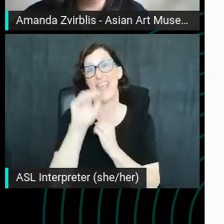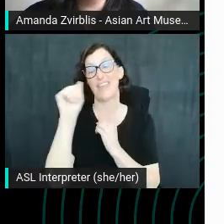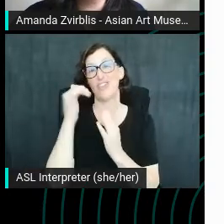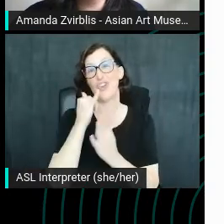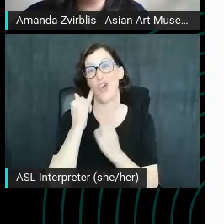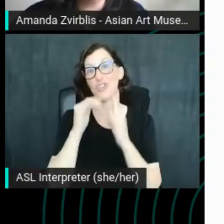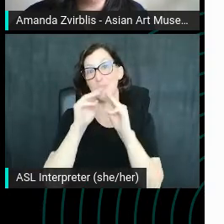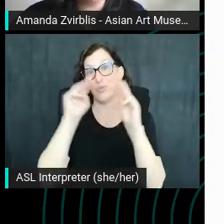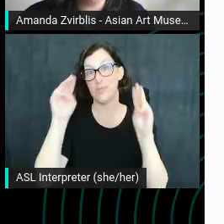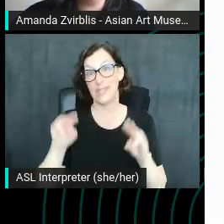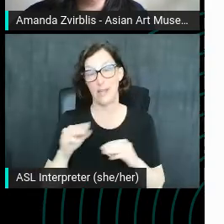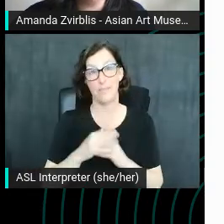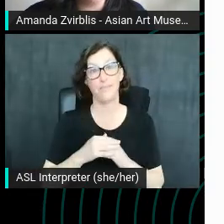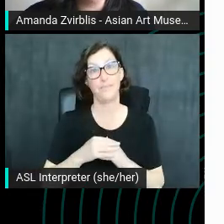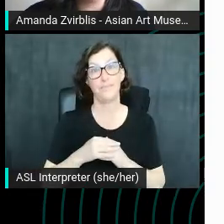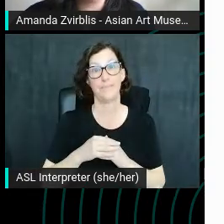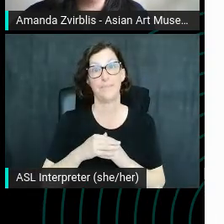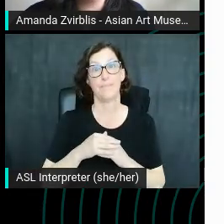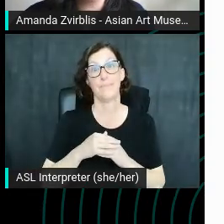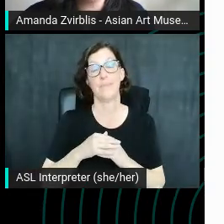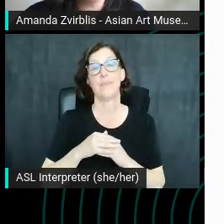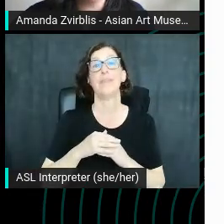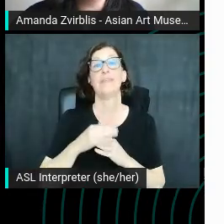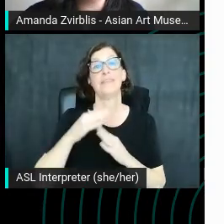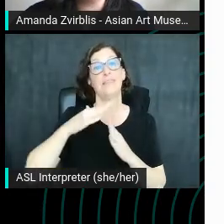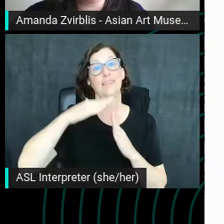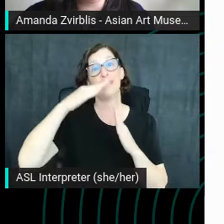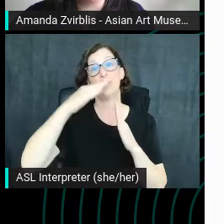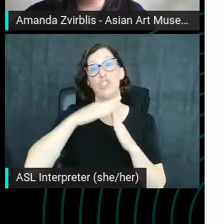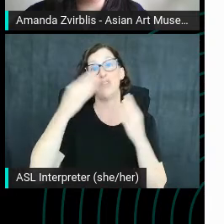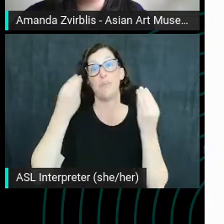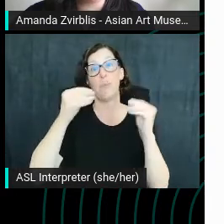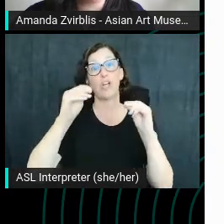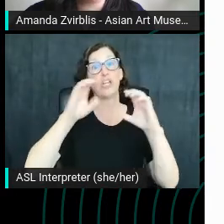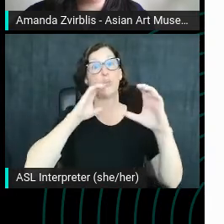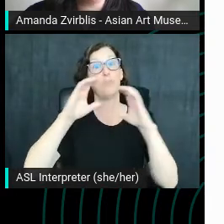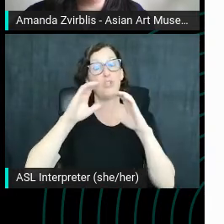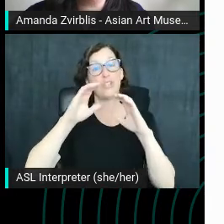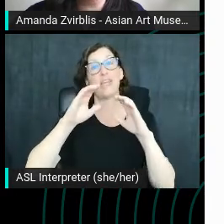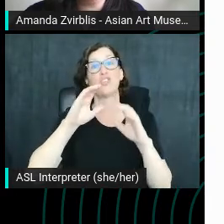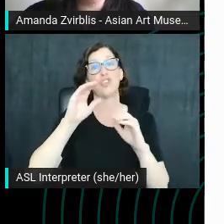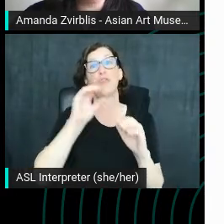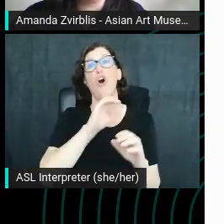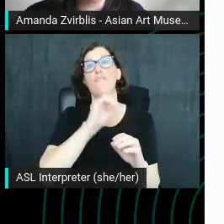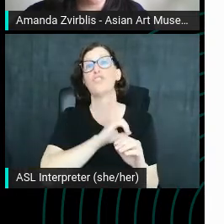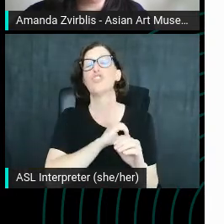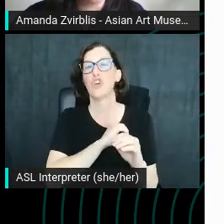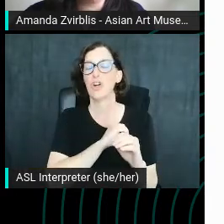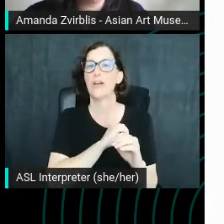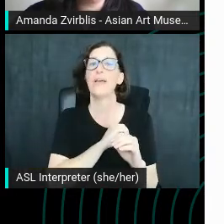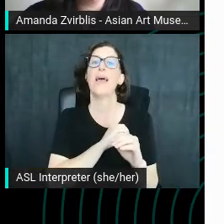The Chief Marketing and Communications Officer oversees creative services, digital projects,